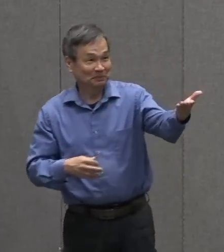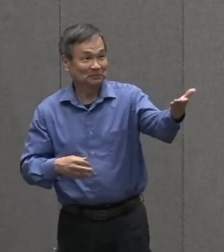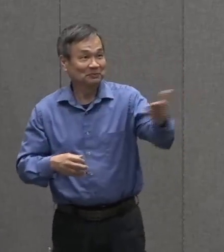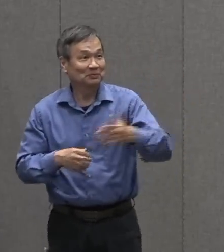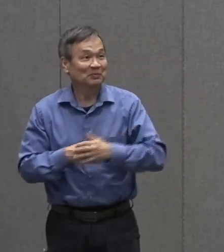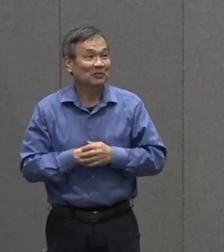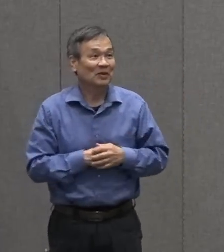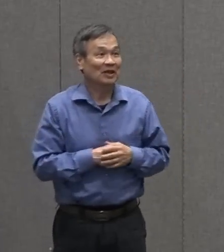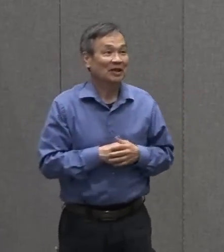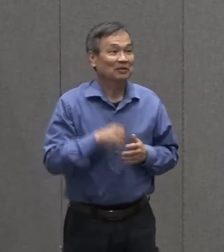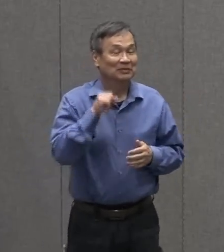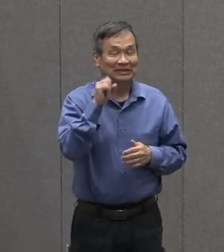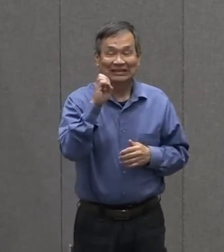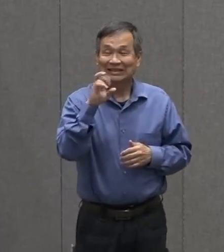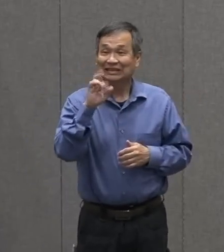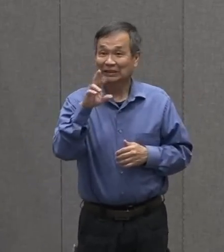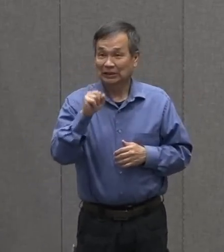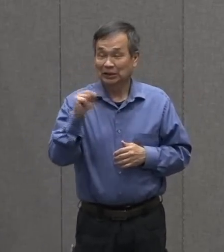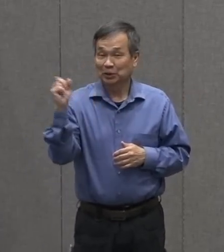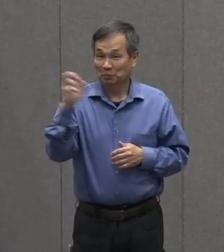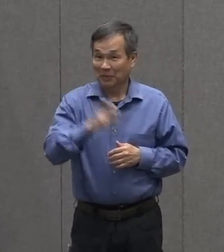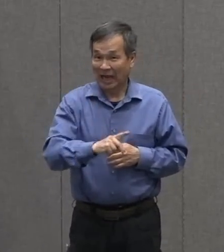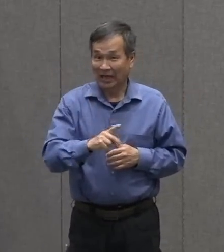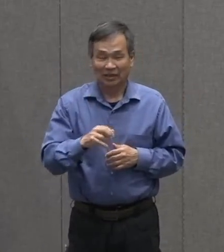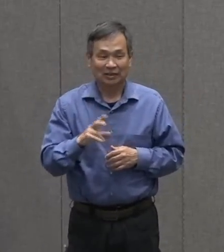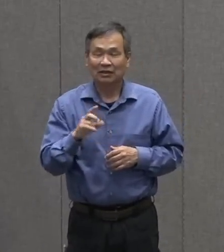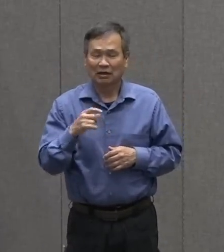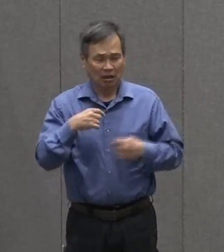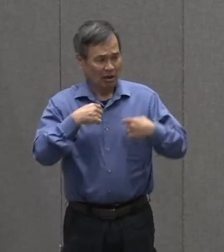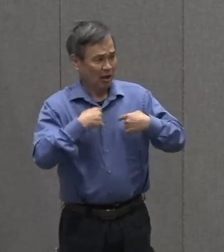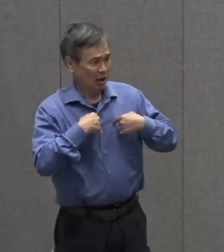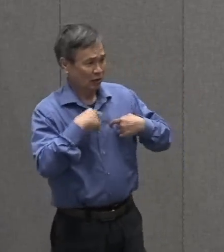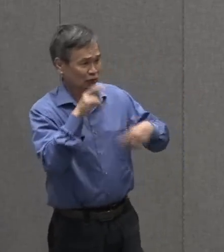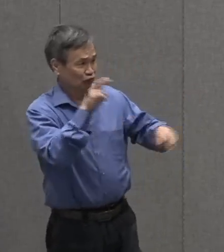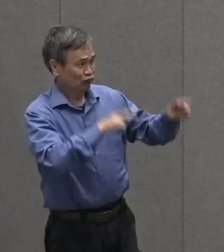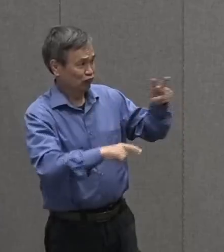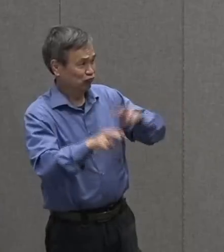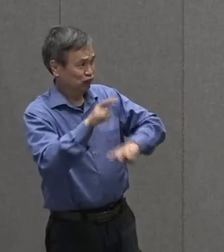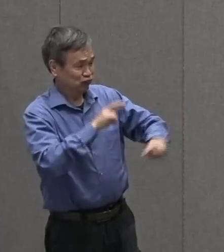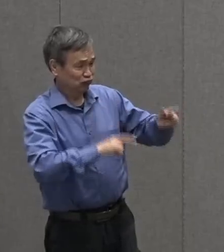Just looking at all of these different factors and different ways to count up to these numbers,